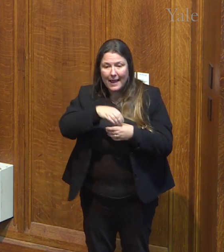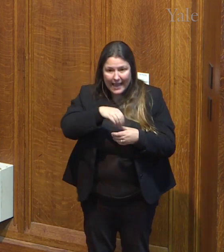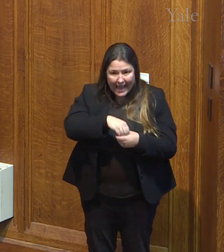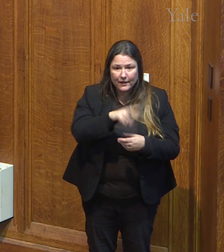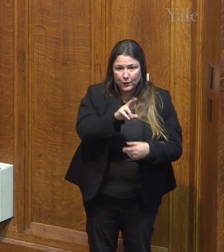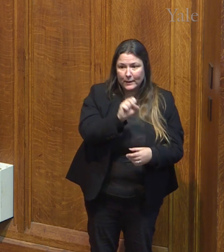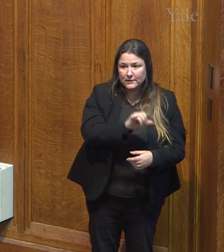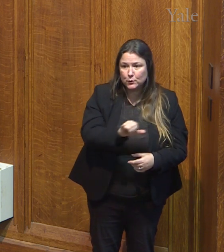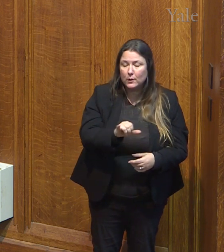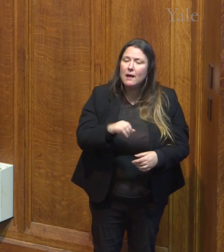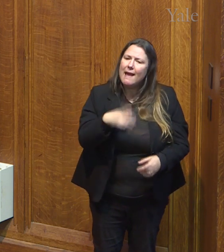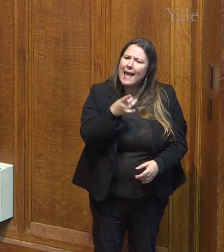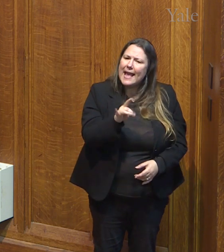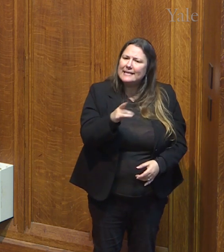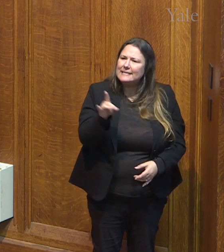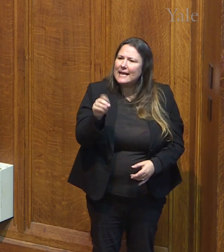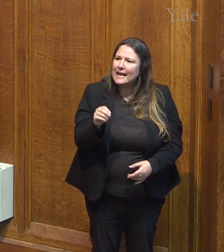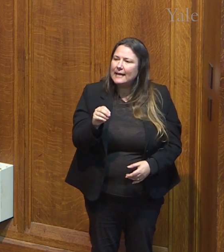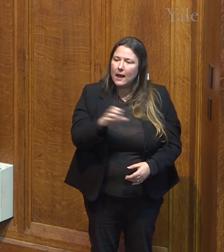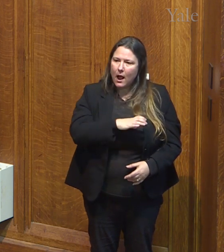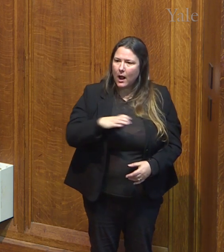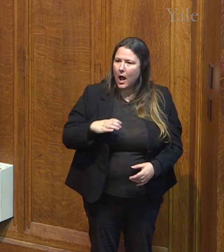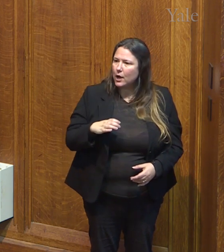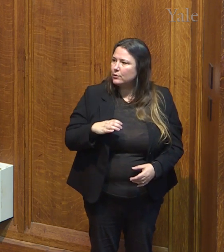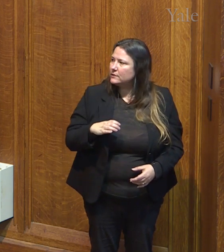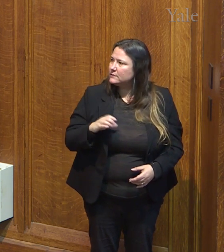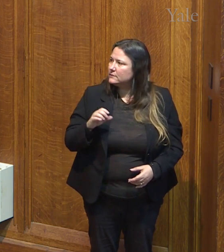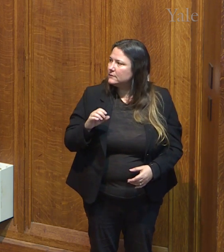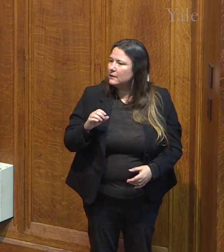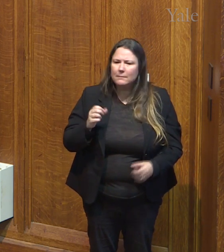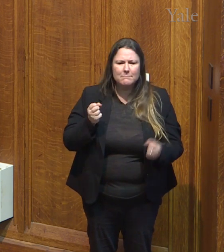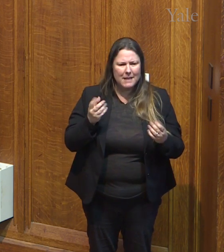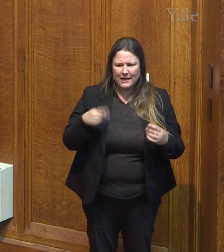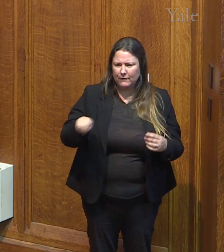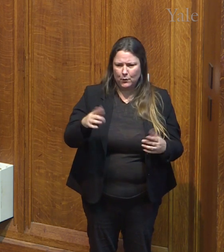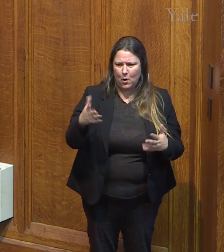At the 1880 Congress of Milan, as many of us here know,